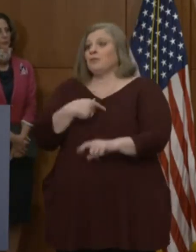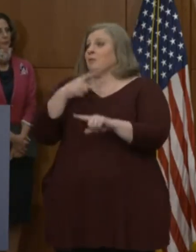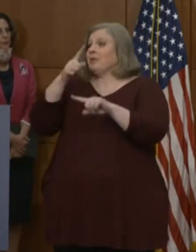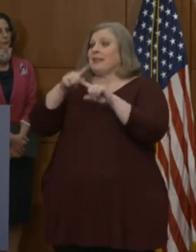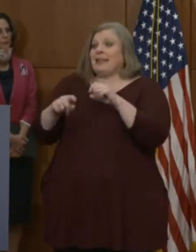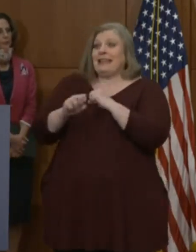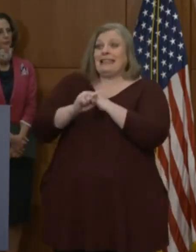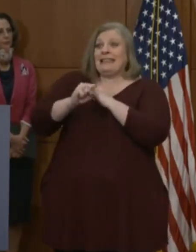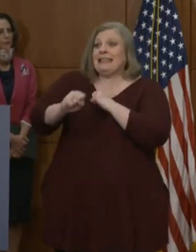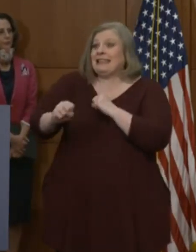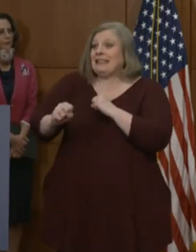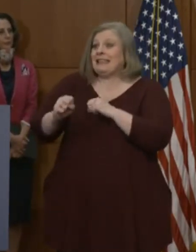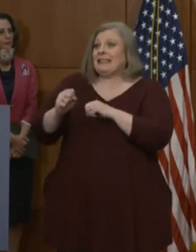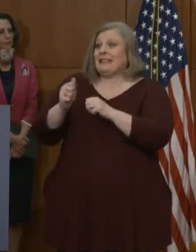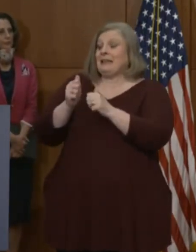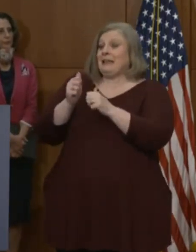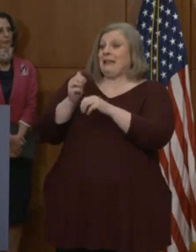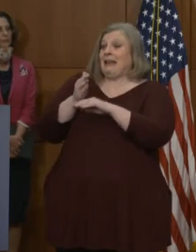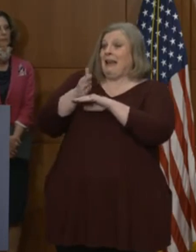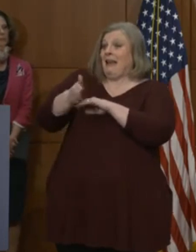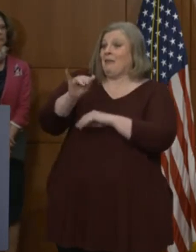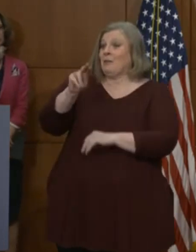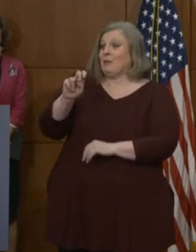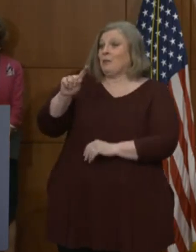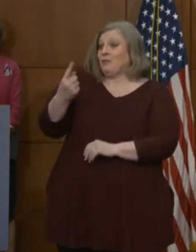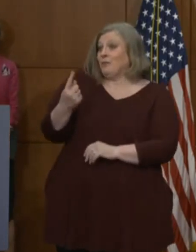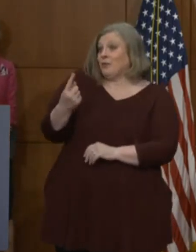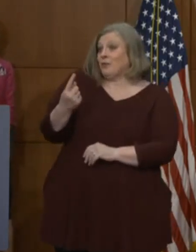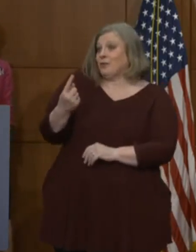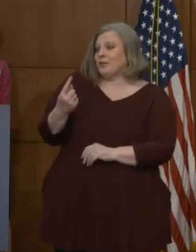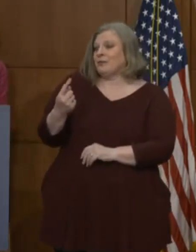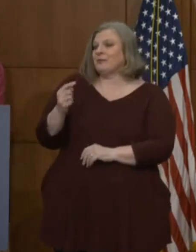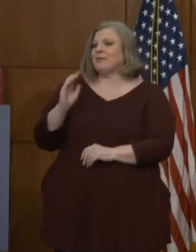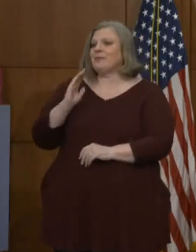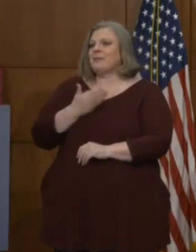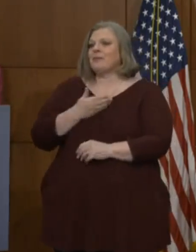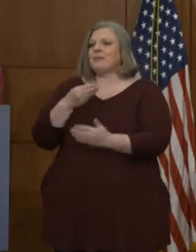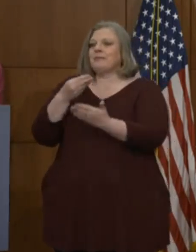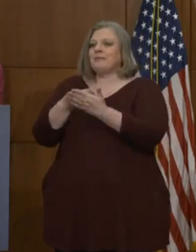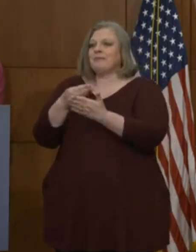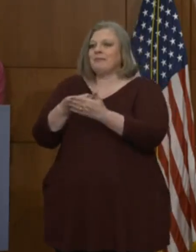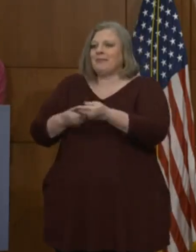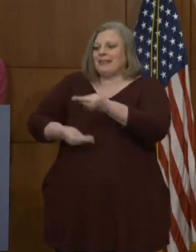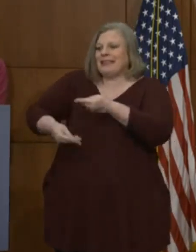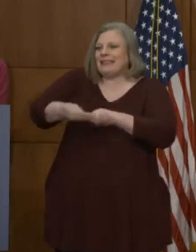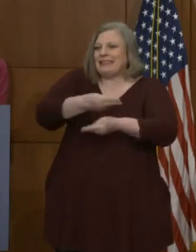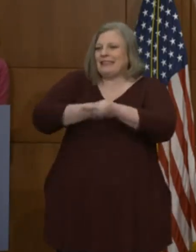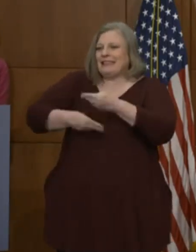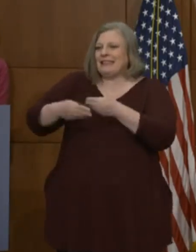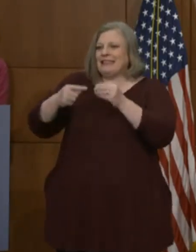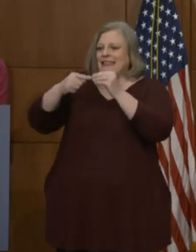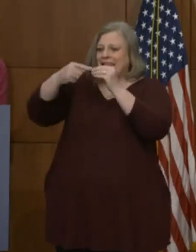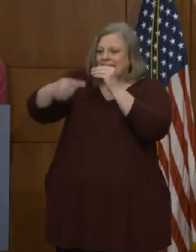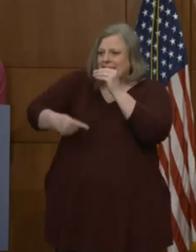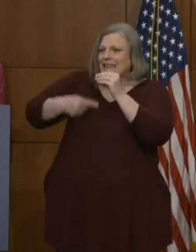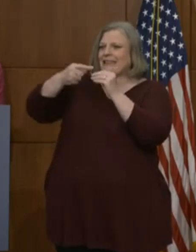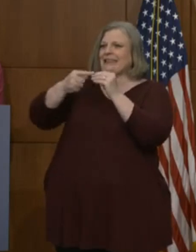NATIONAL LEVEL- THE OTHER REASON FOR NOT BEING ABLE TO REASON FOR NOT BEING ABLE TO EXTEND IT PAST. DURING THE EXTEND IT PAST. DURING THE FIRST IS OUR CYCLE OUR BUDGET